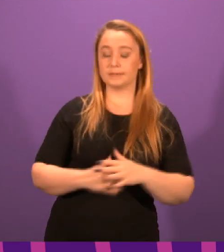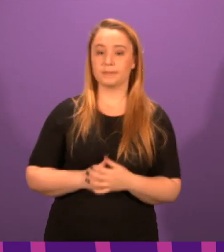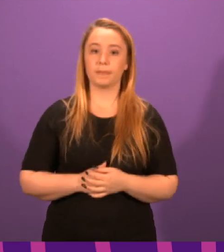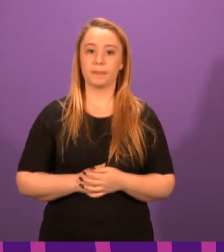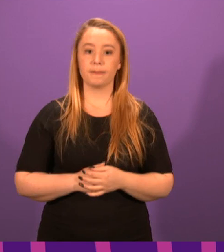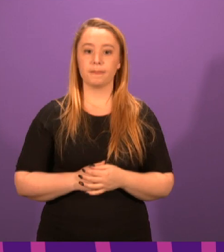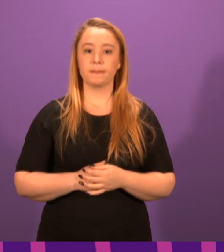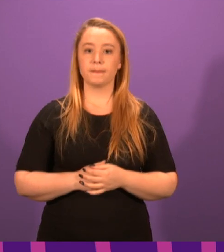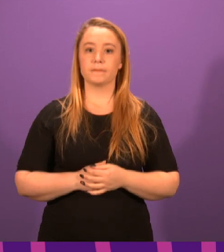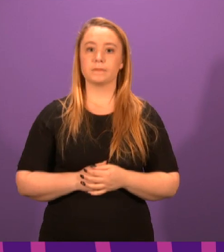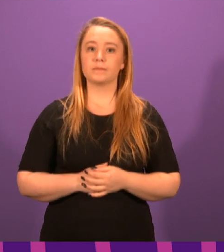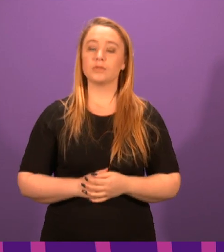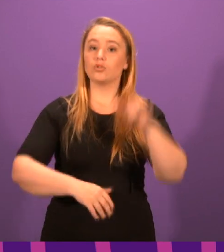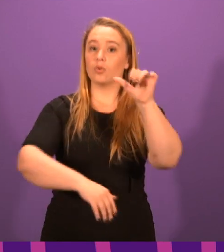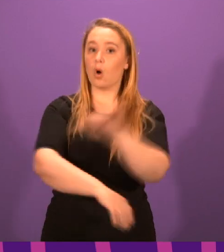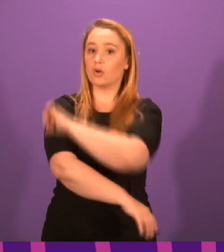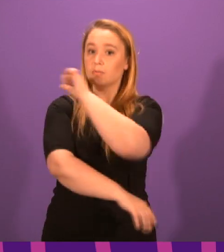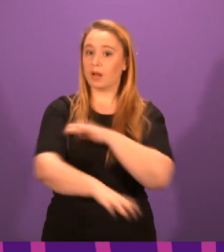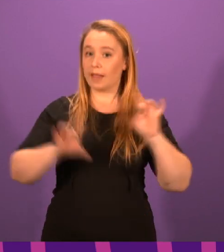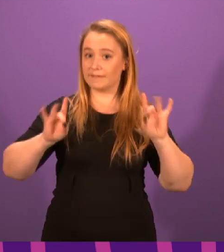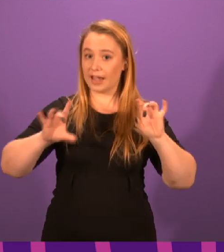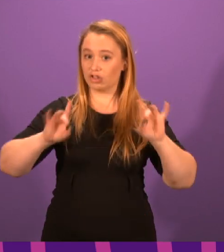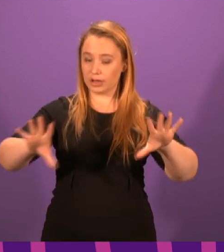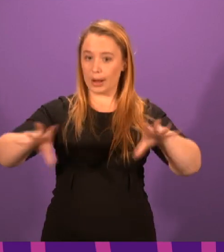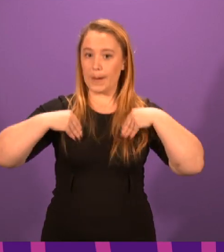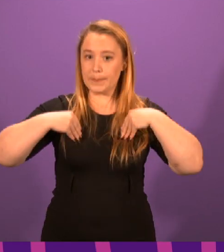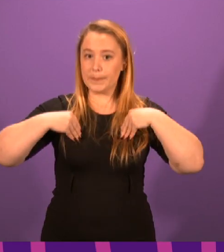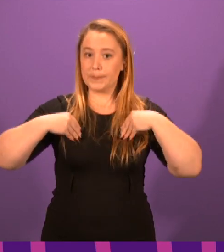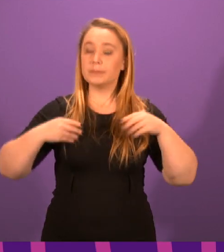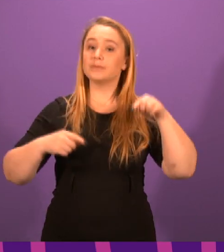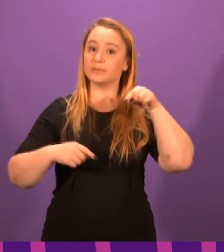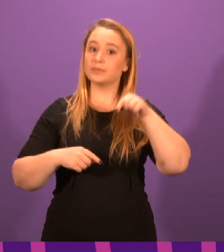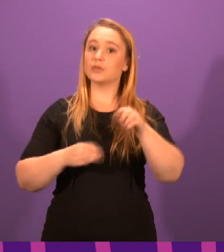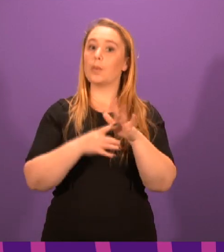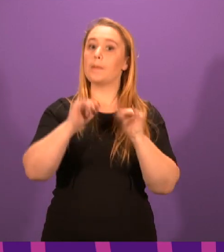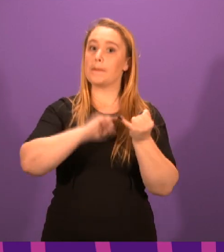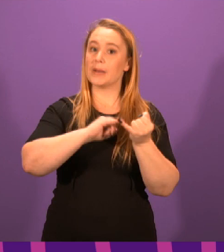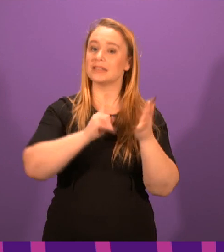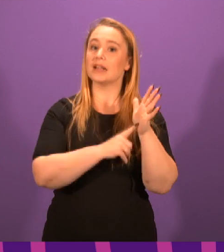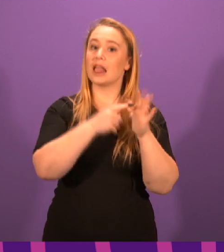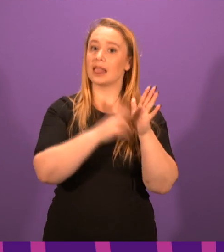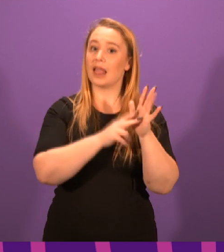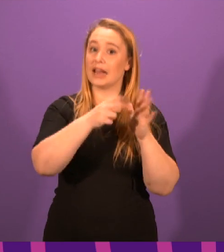Ms Lennon is right to point to the issue of hospital-acquired infections. The most